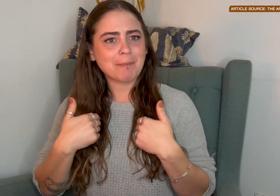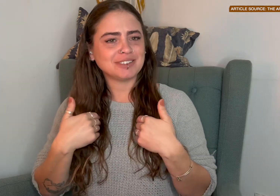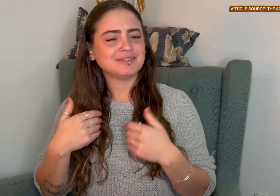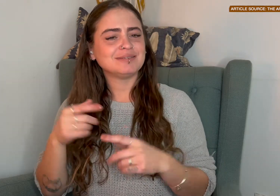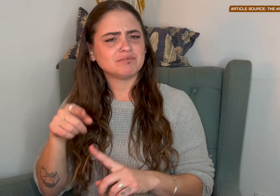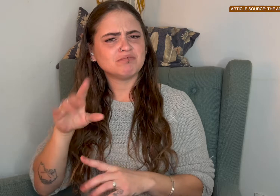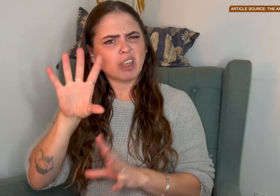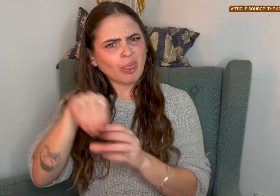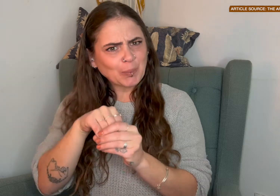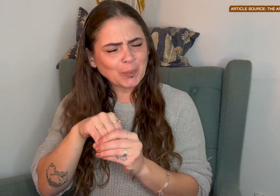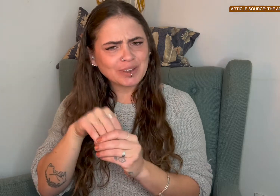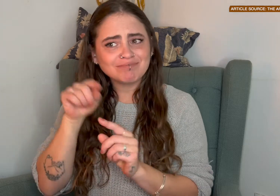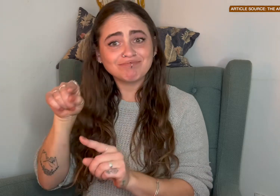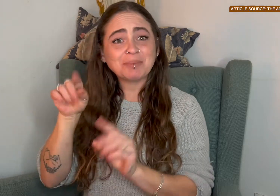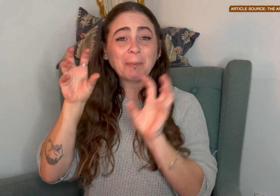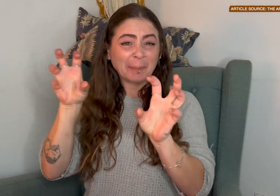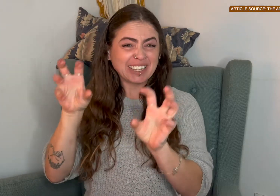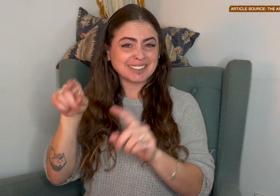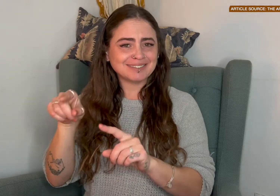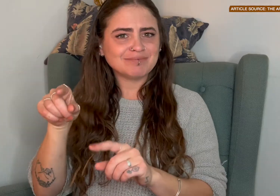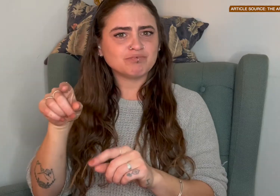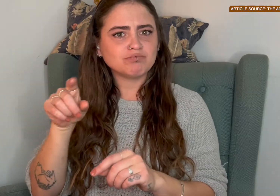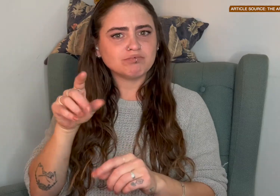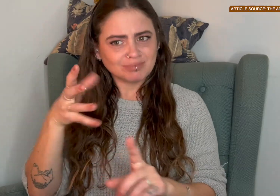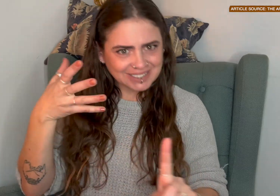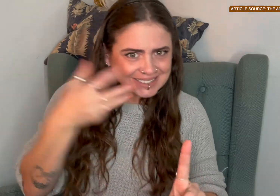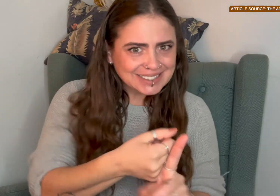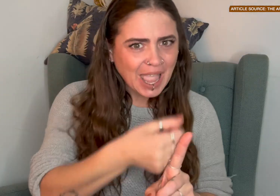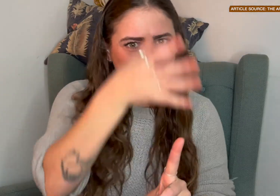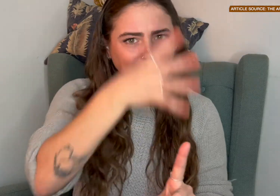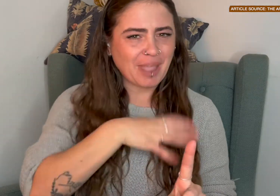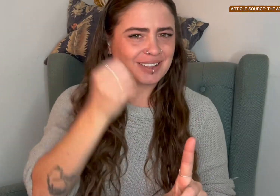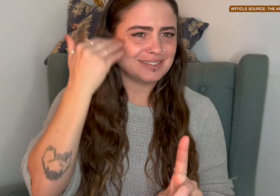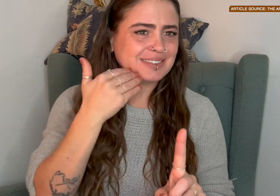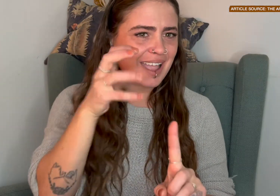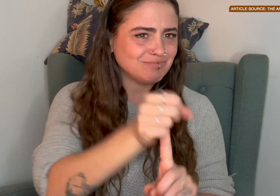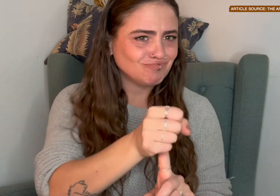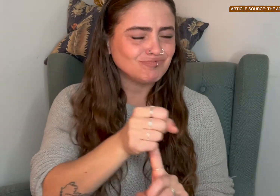and include attacking beasts gripping men’s heads.